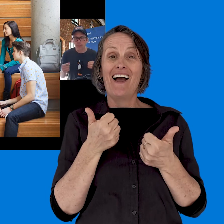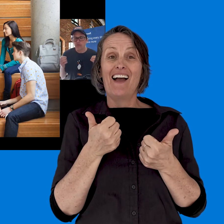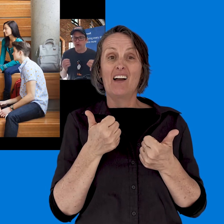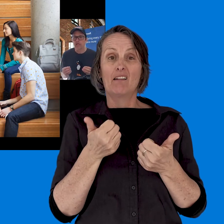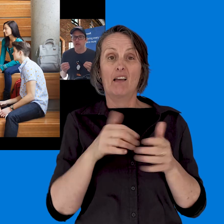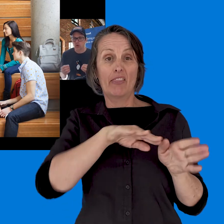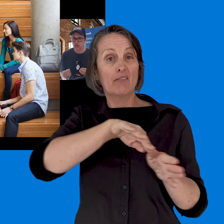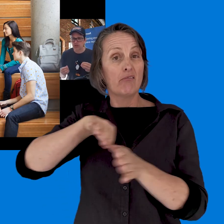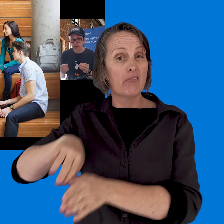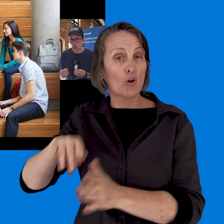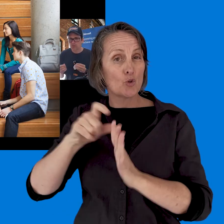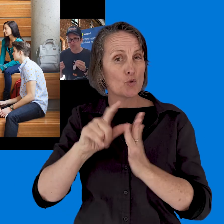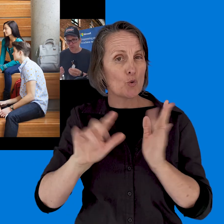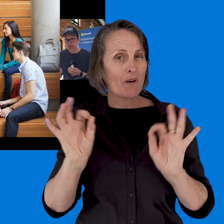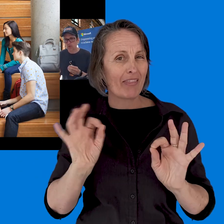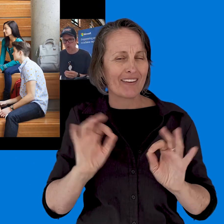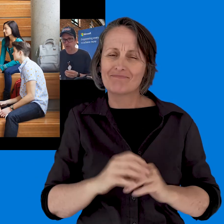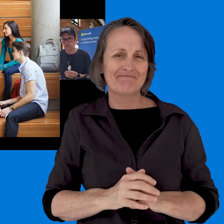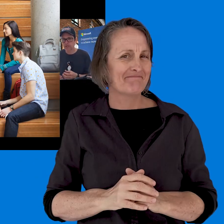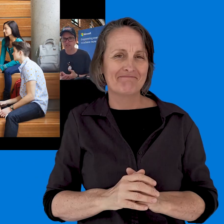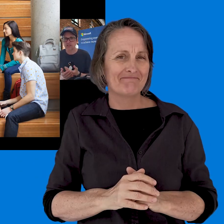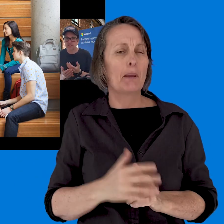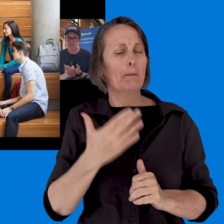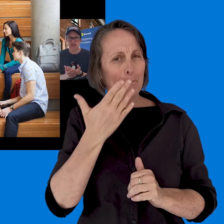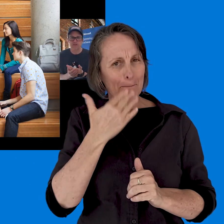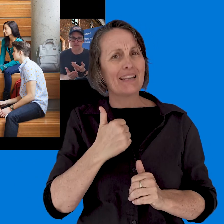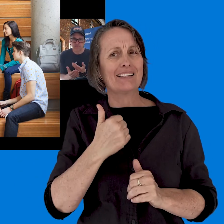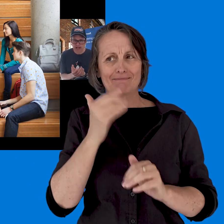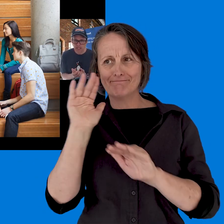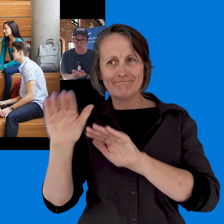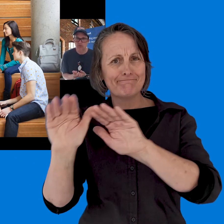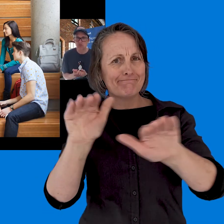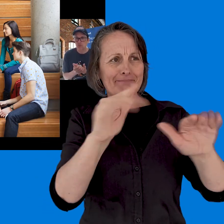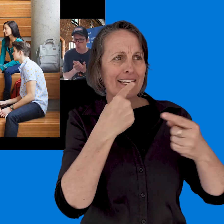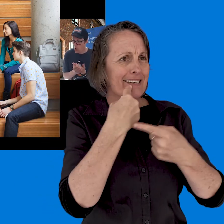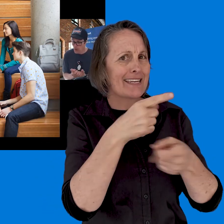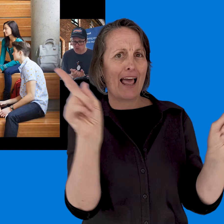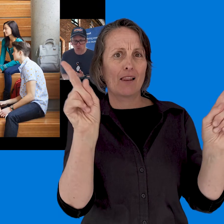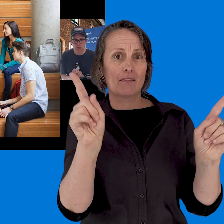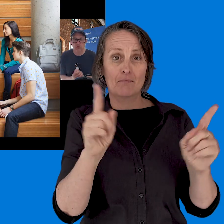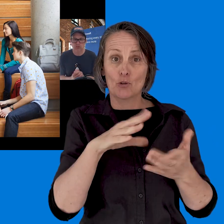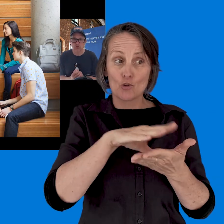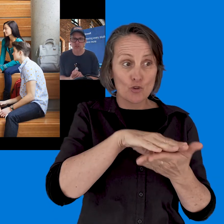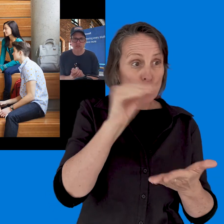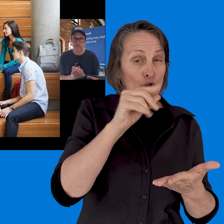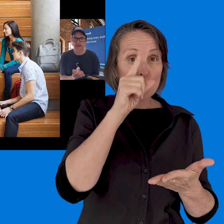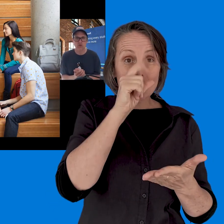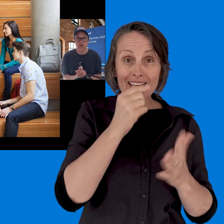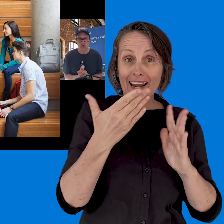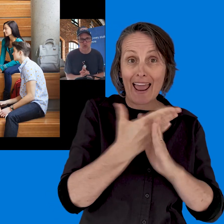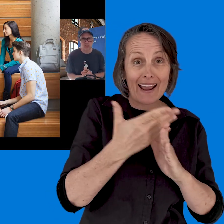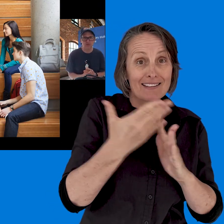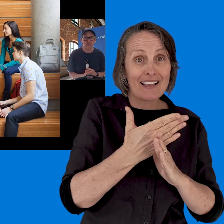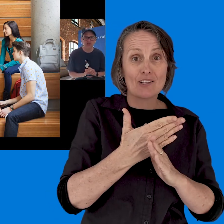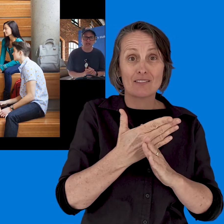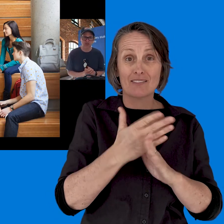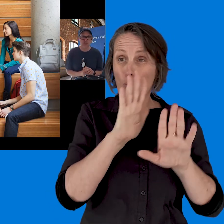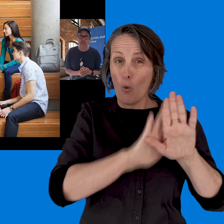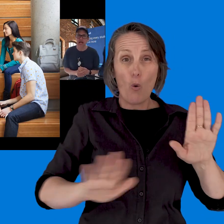I really want you to help spread the word because this stuff is available to almost all your students, in fact, almost all students in the country.